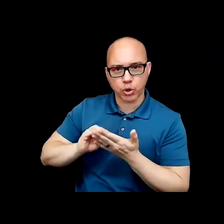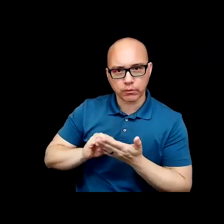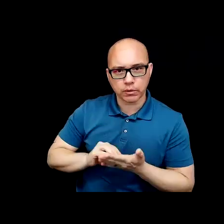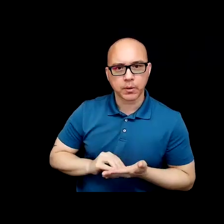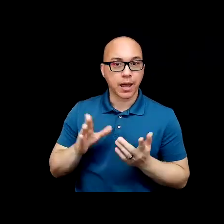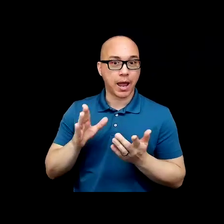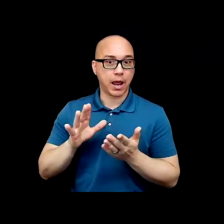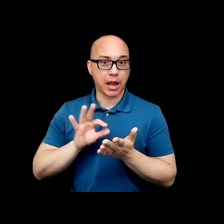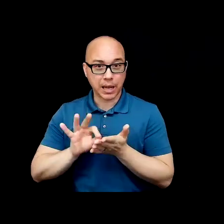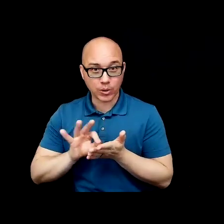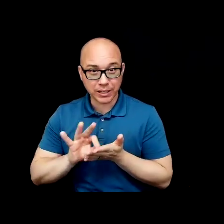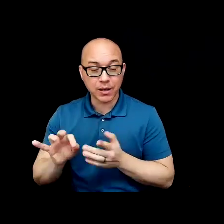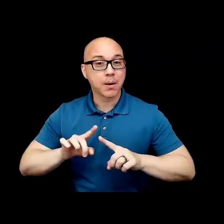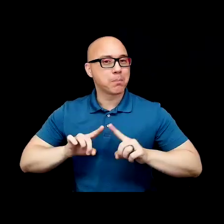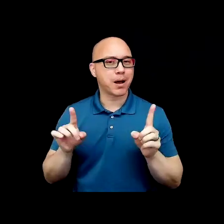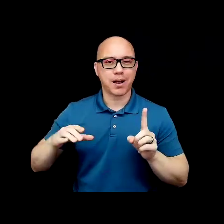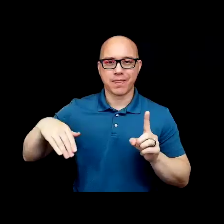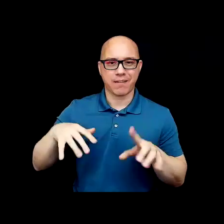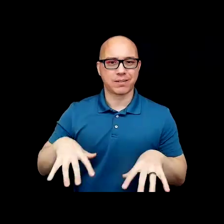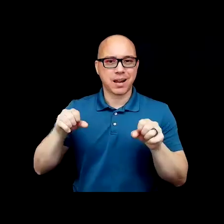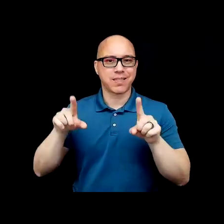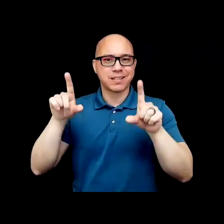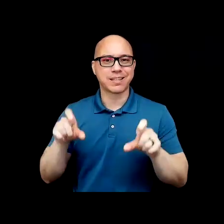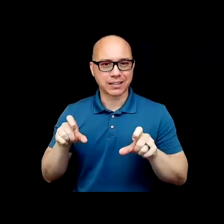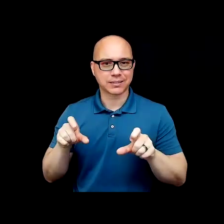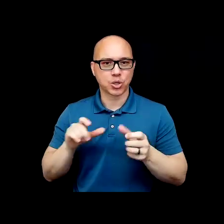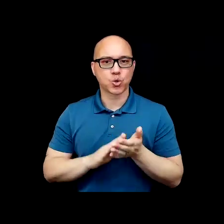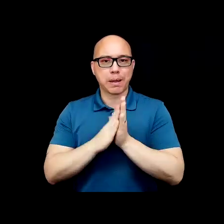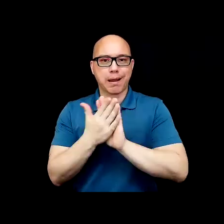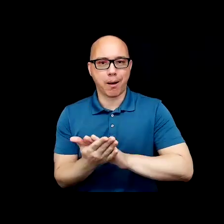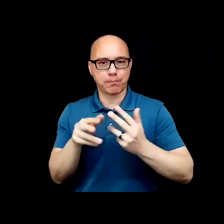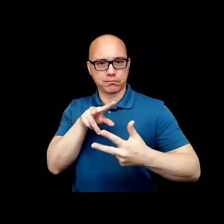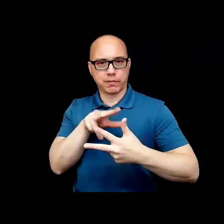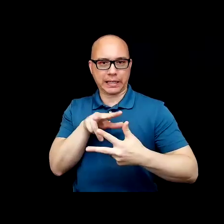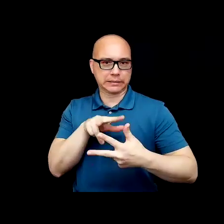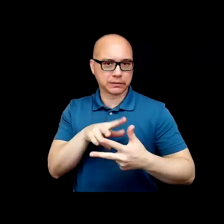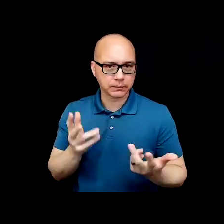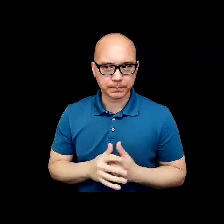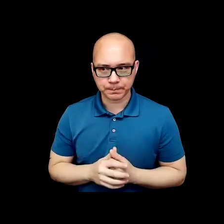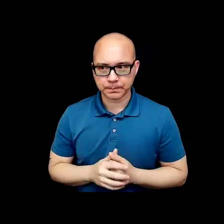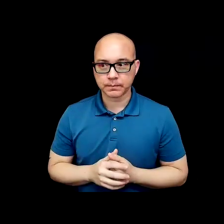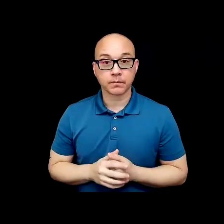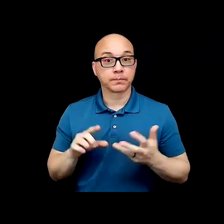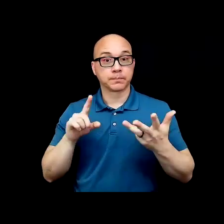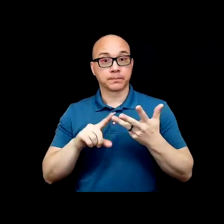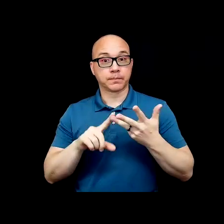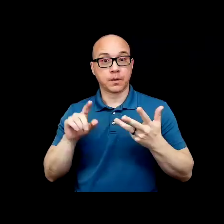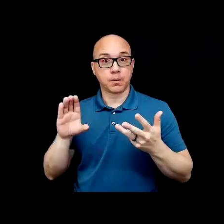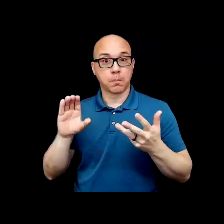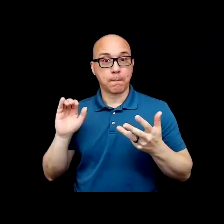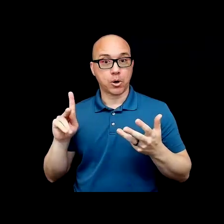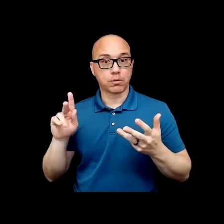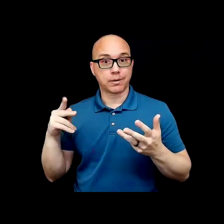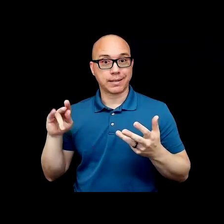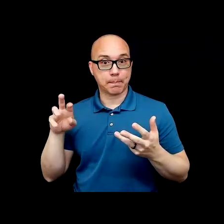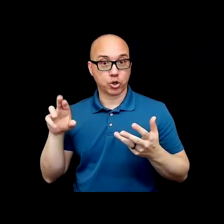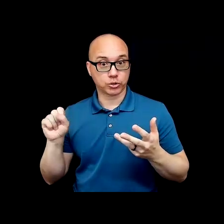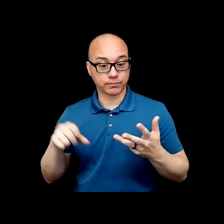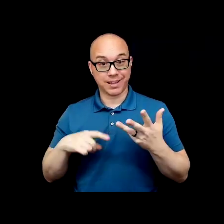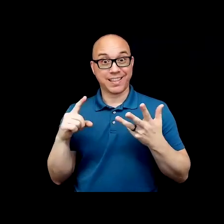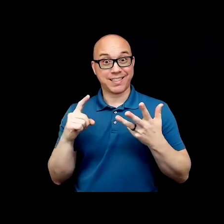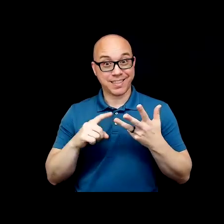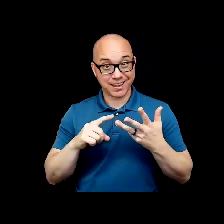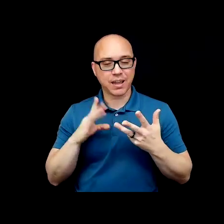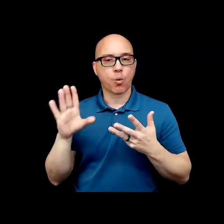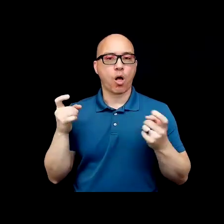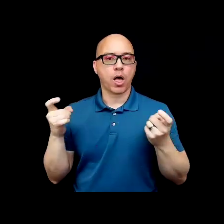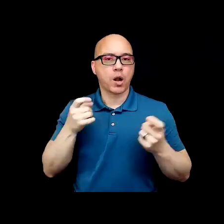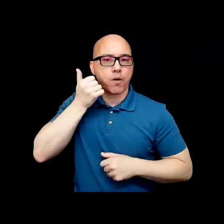They just did not take the test to become a CPA. Your bookkeepers handle the day-to-day tracking of